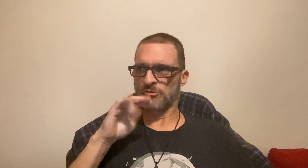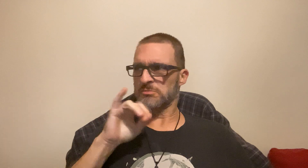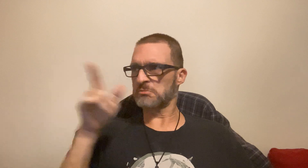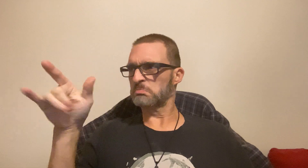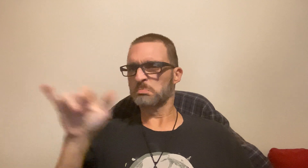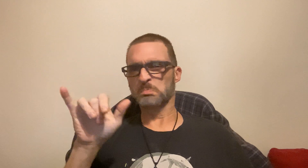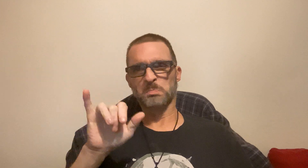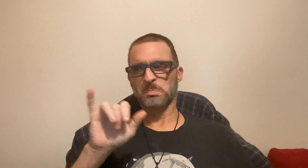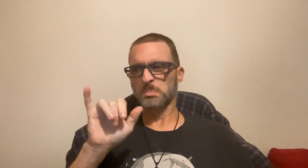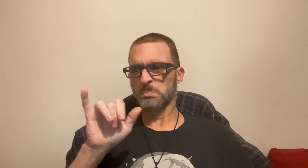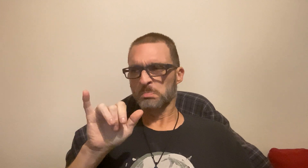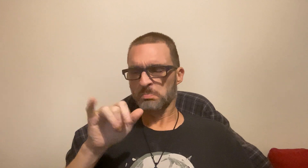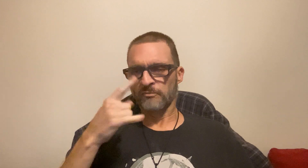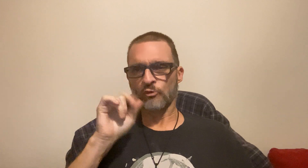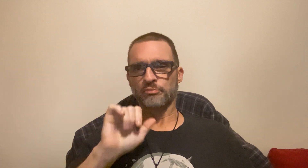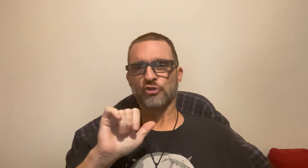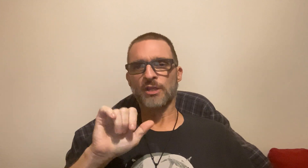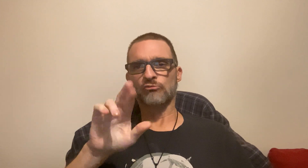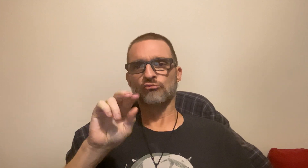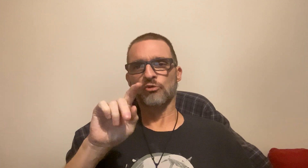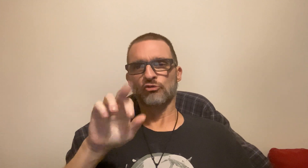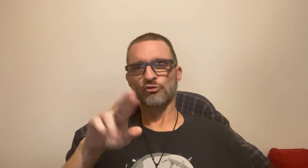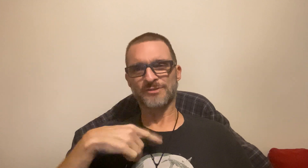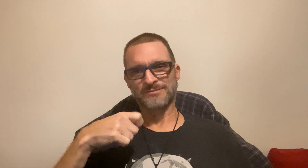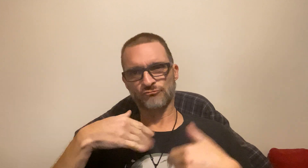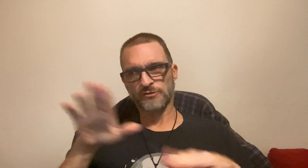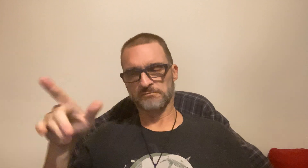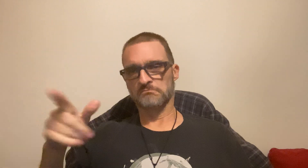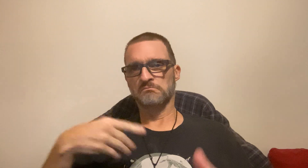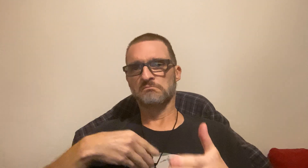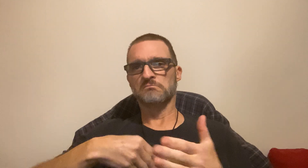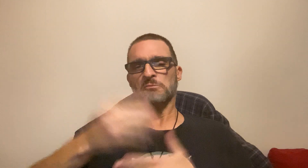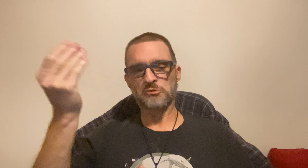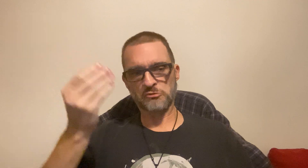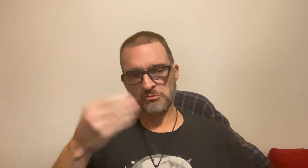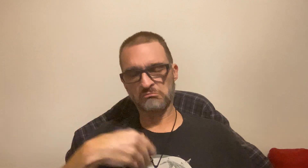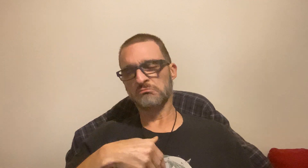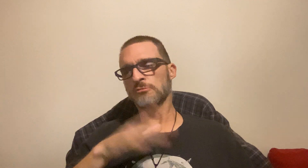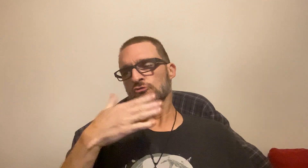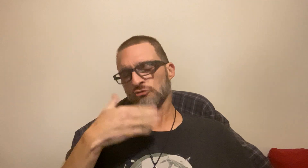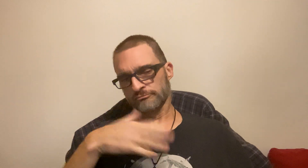He asked me about the rim -- he had same one for brake rotors. I needed to get rid of it. So he bought it.